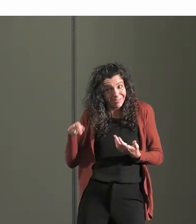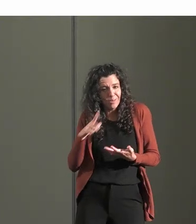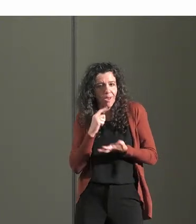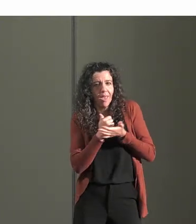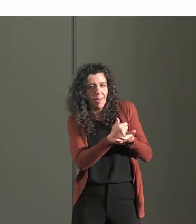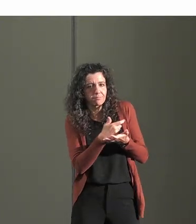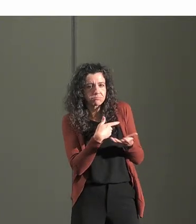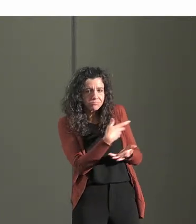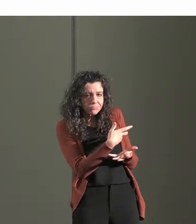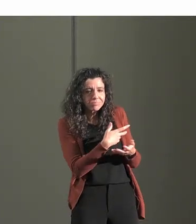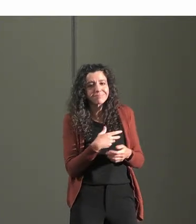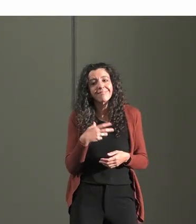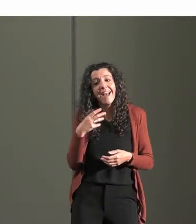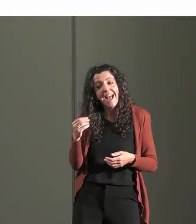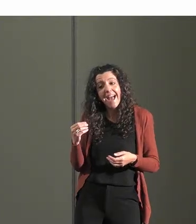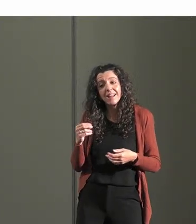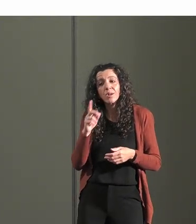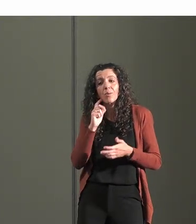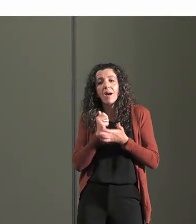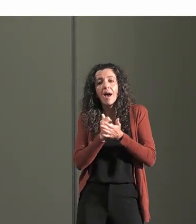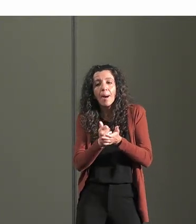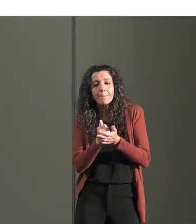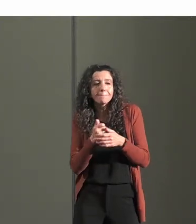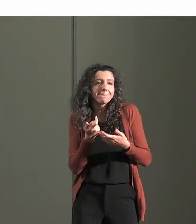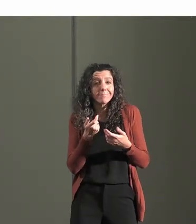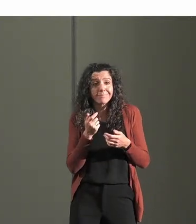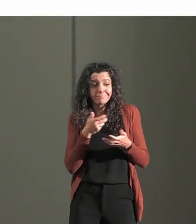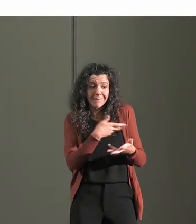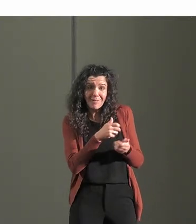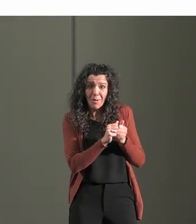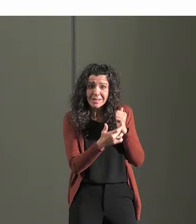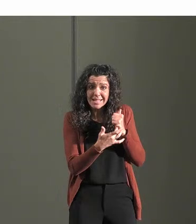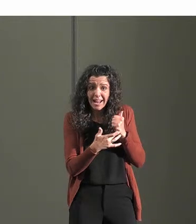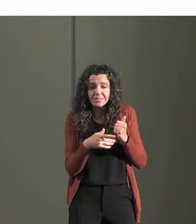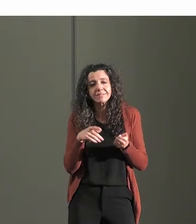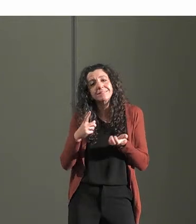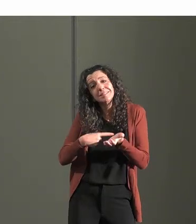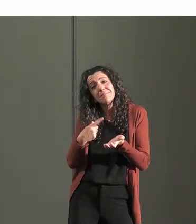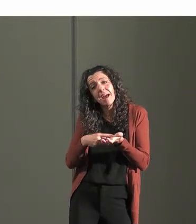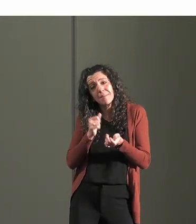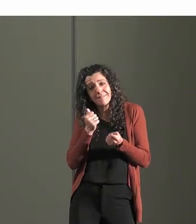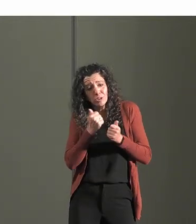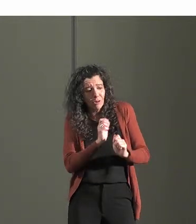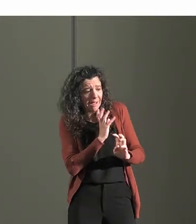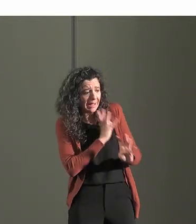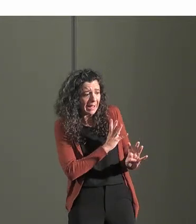speech. As well as technology. It says hey G what is the